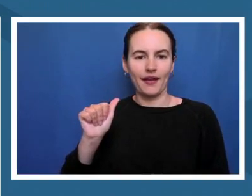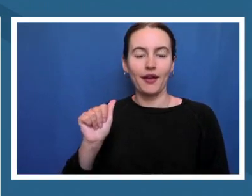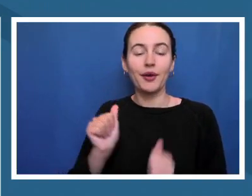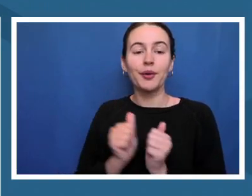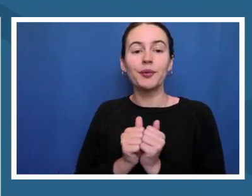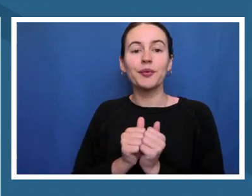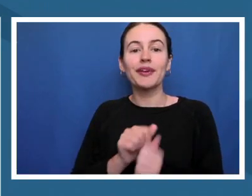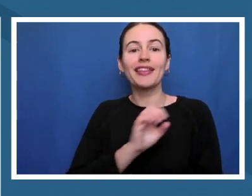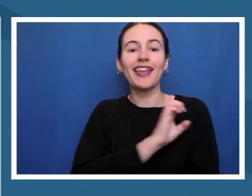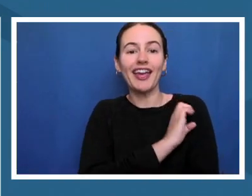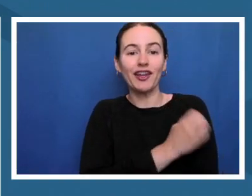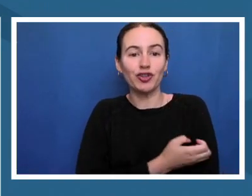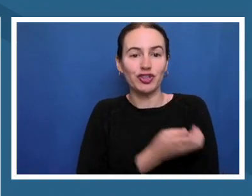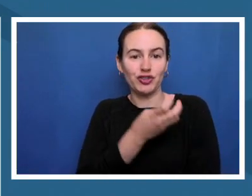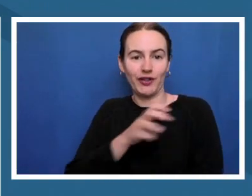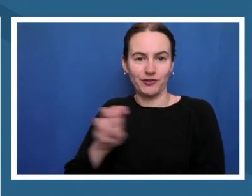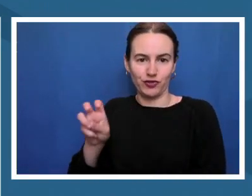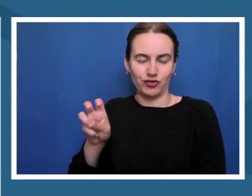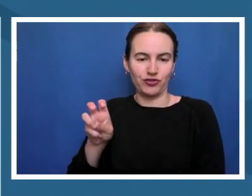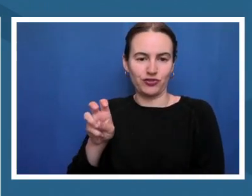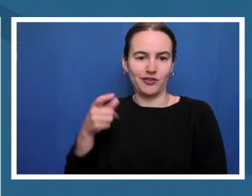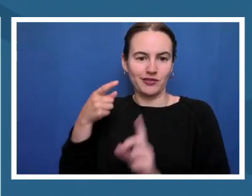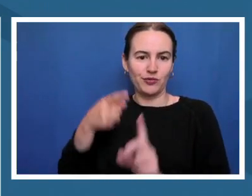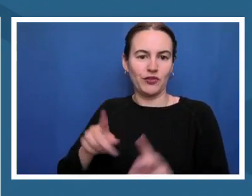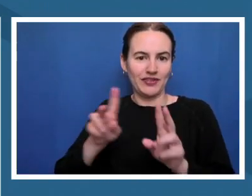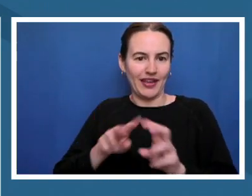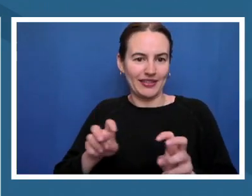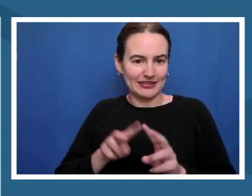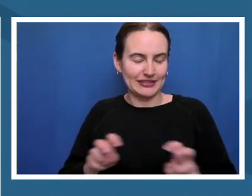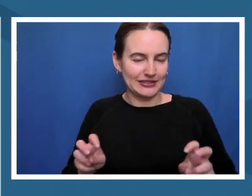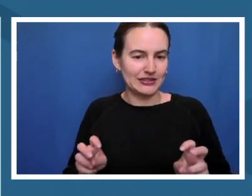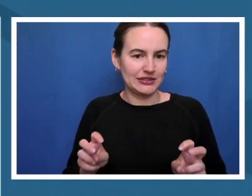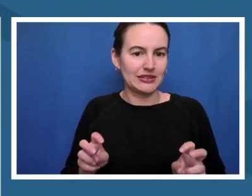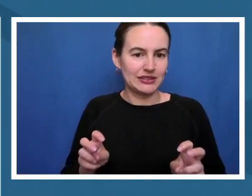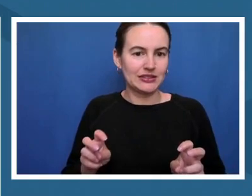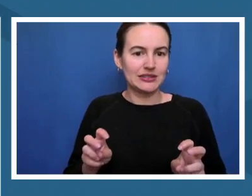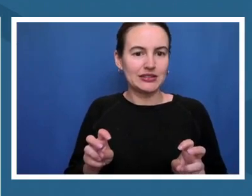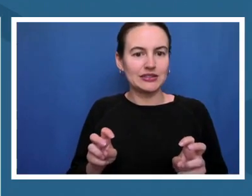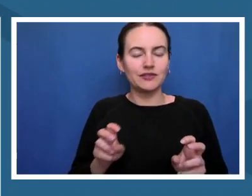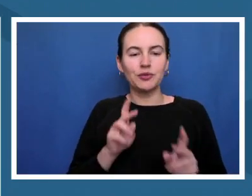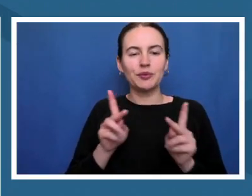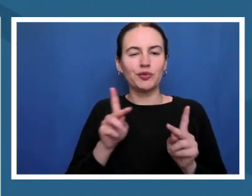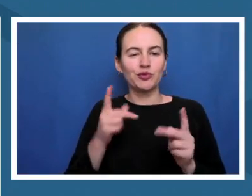point of analysis leveraging the cross-cutting concepts to have folks